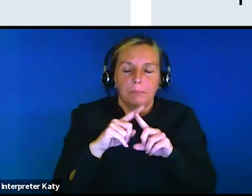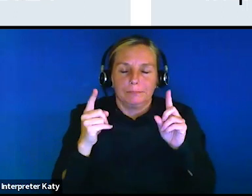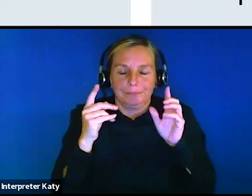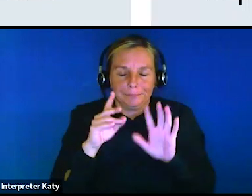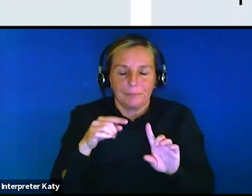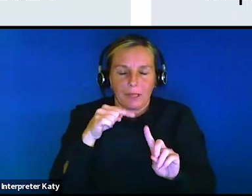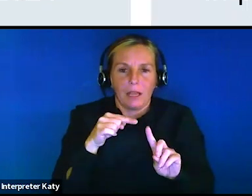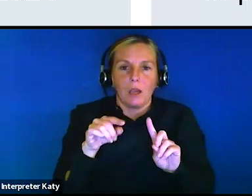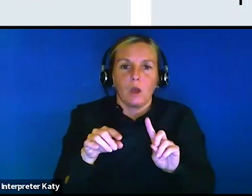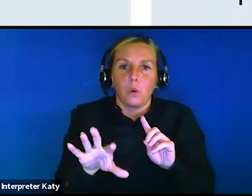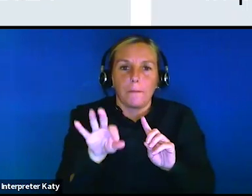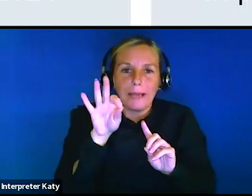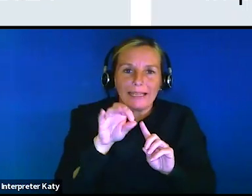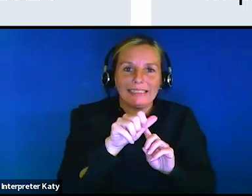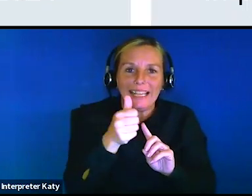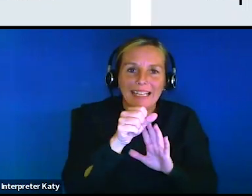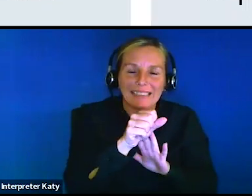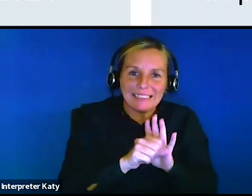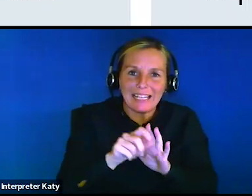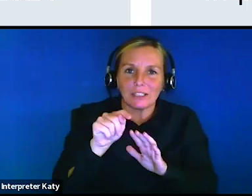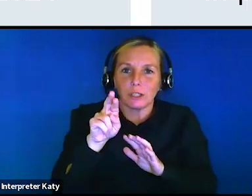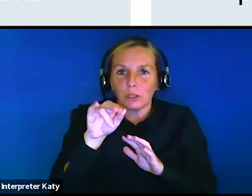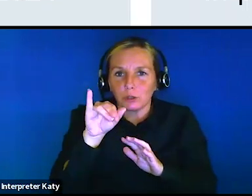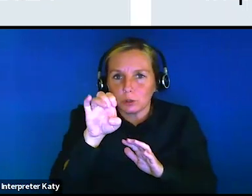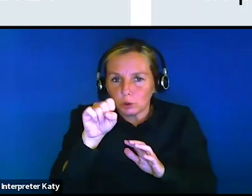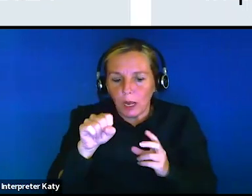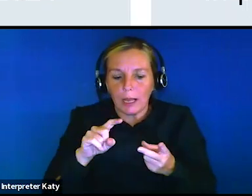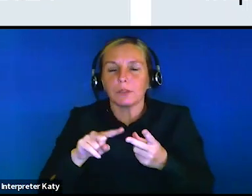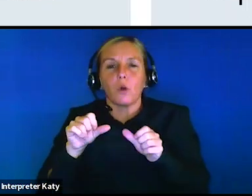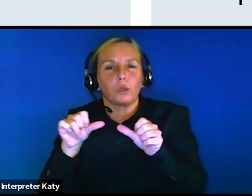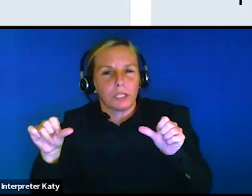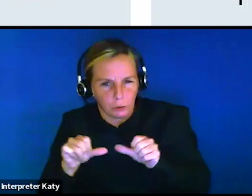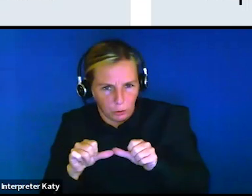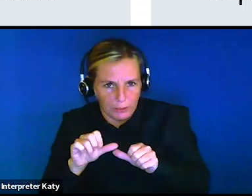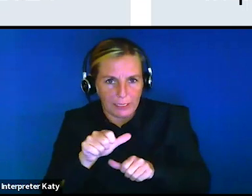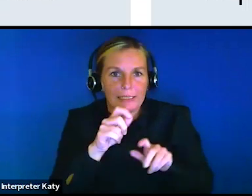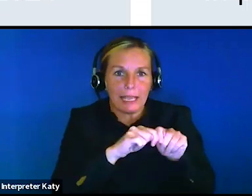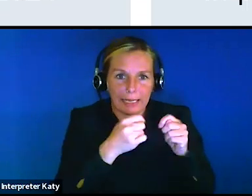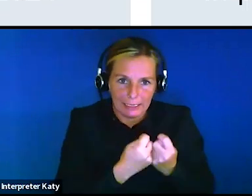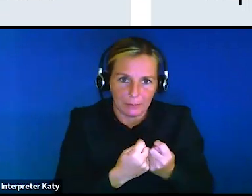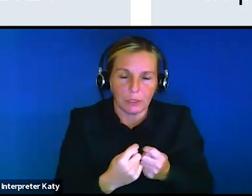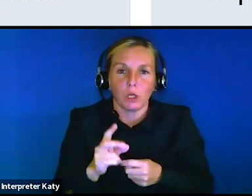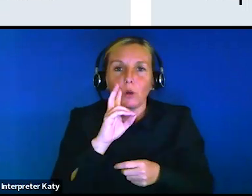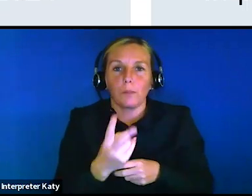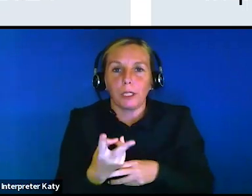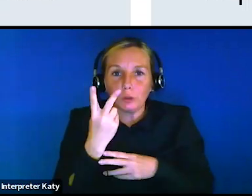tribes or territories, ten teams to participate. There will be two virtual technical assistance planning meetings,